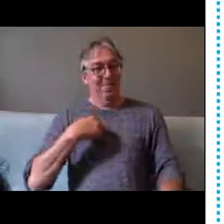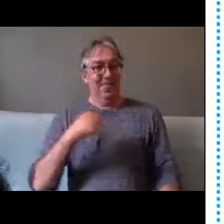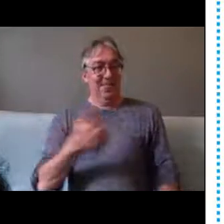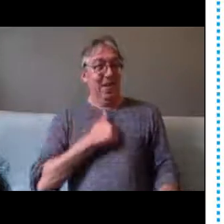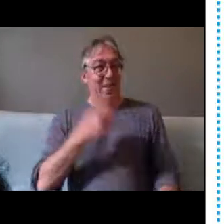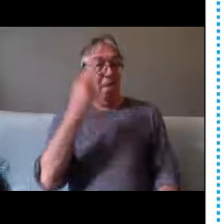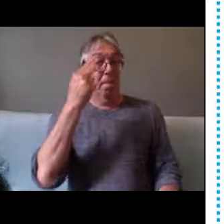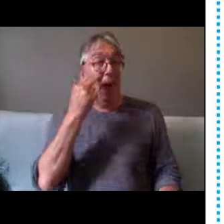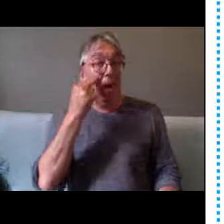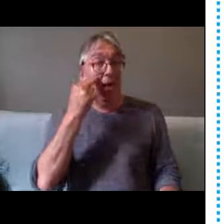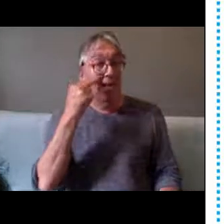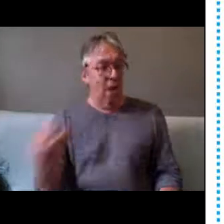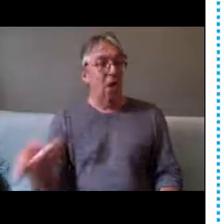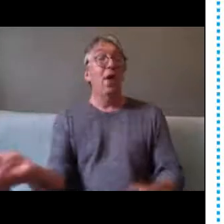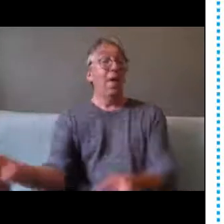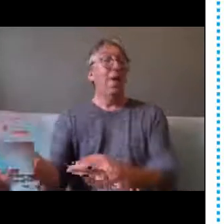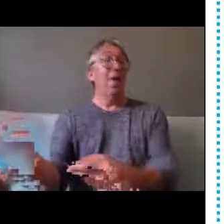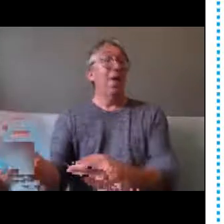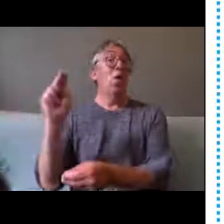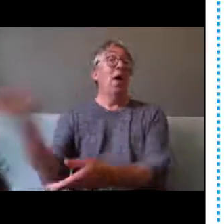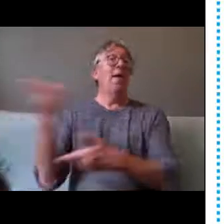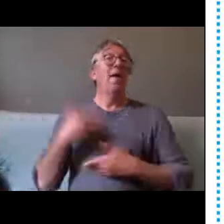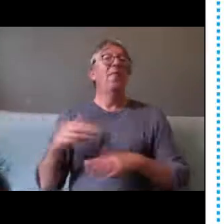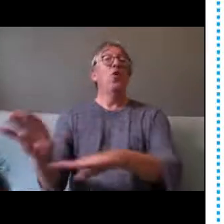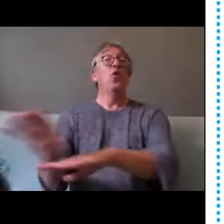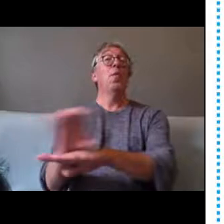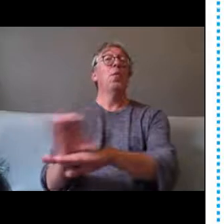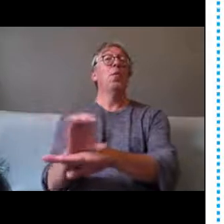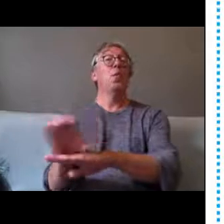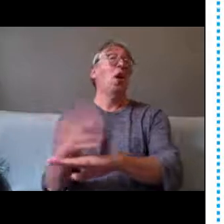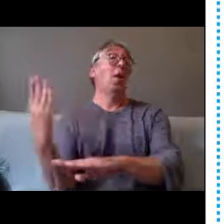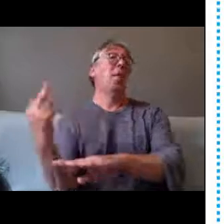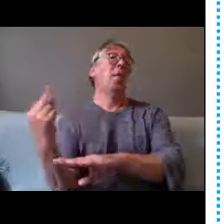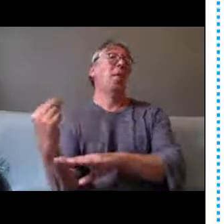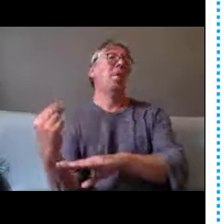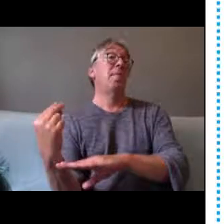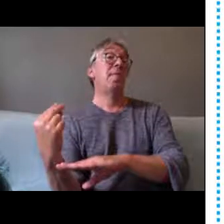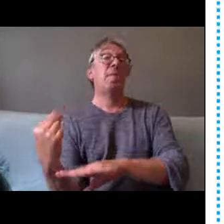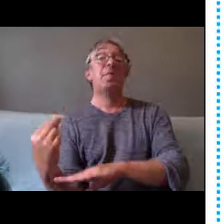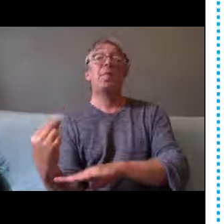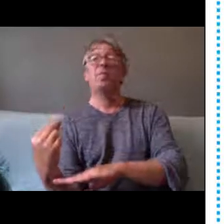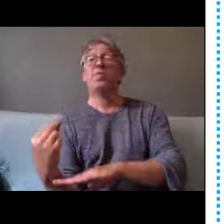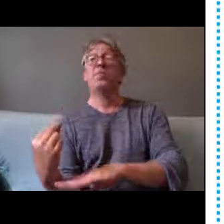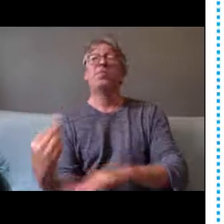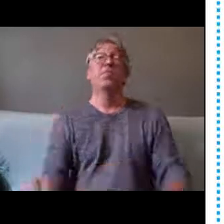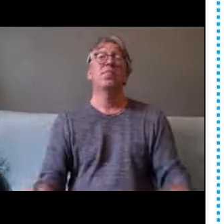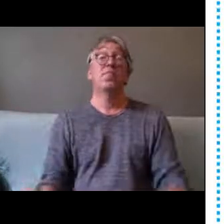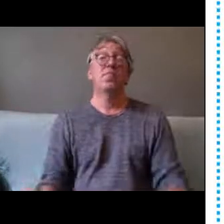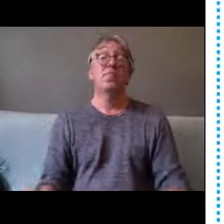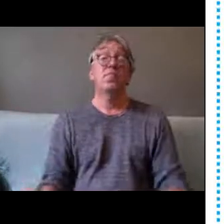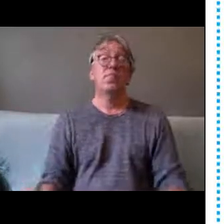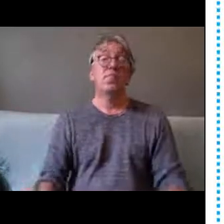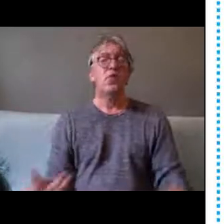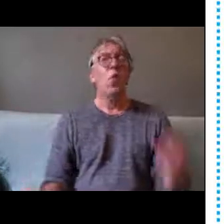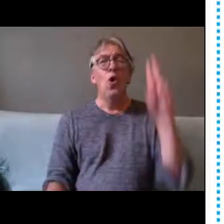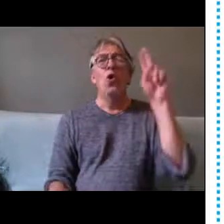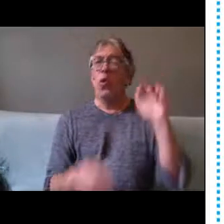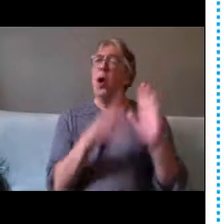It focuses on considering the specific needs